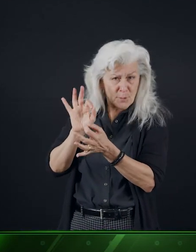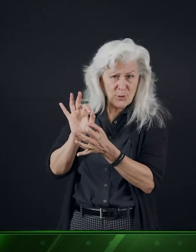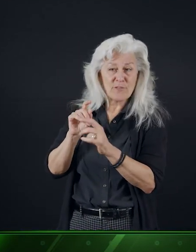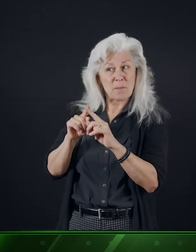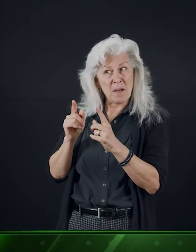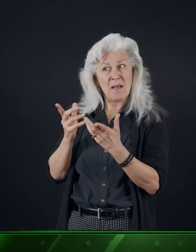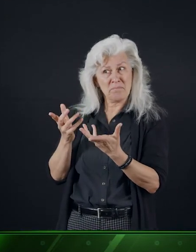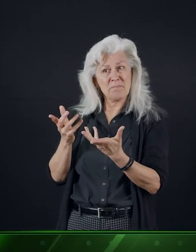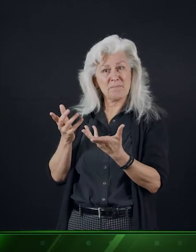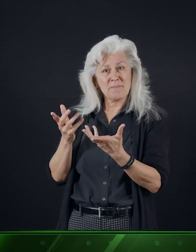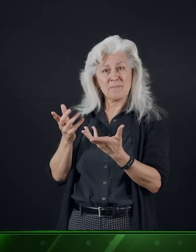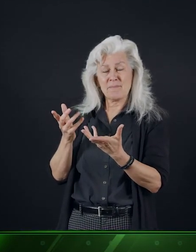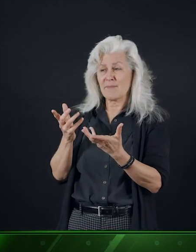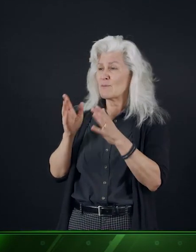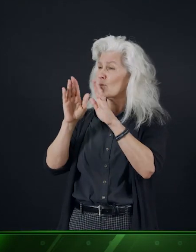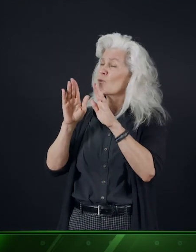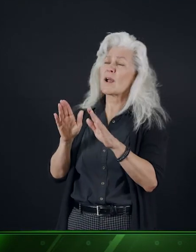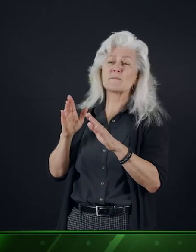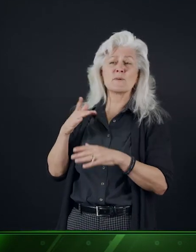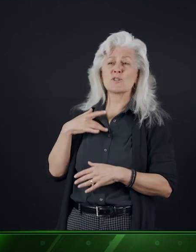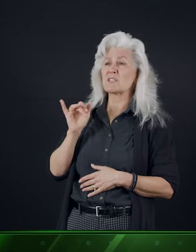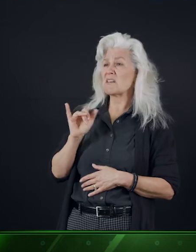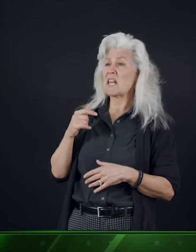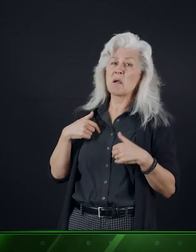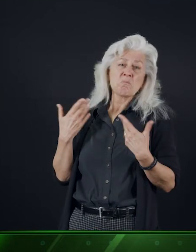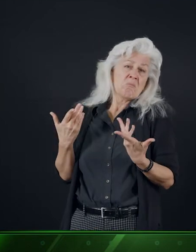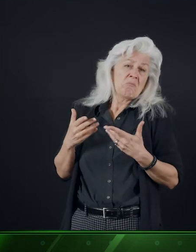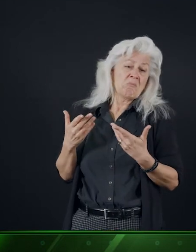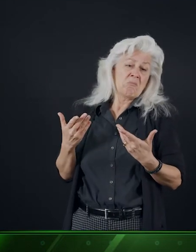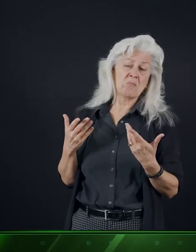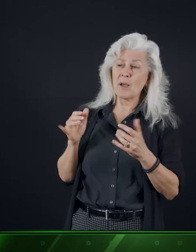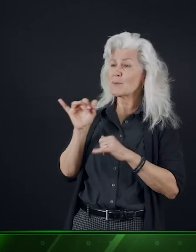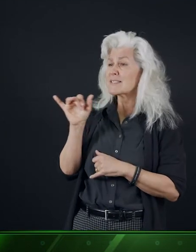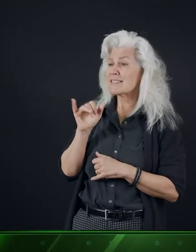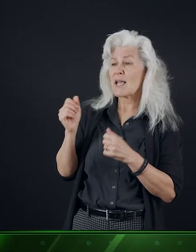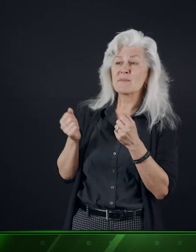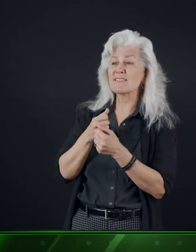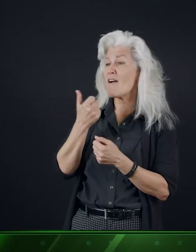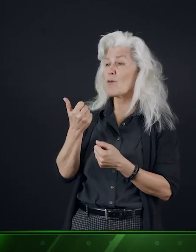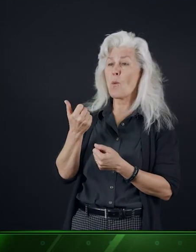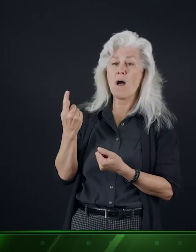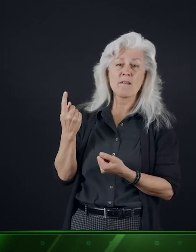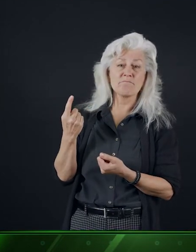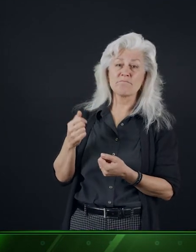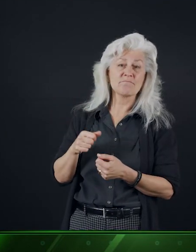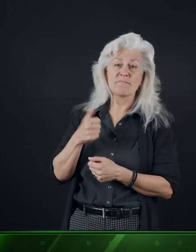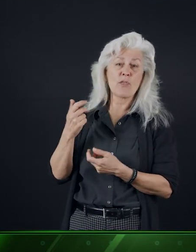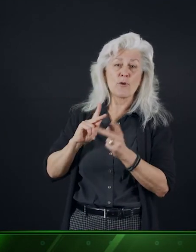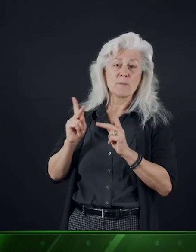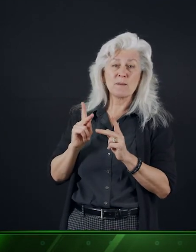But it was great to be able to just feel like I could do the same things as everybody else, any sighted person, almost.